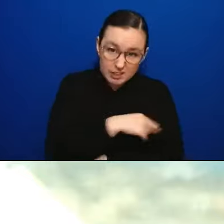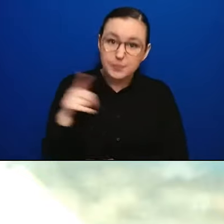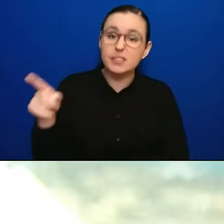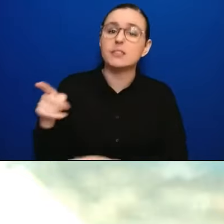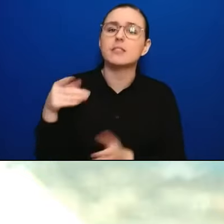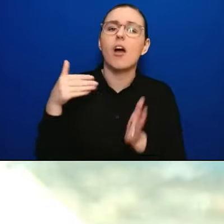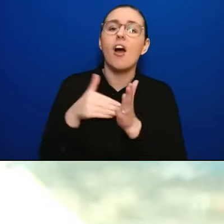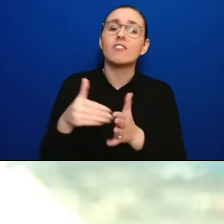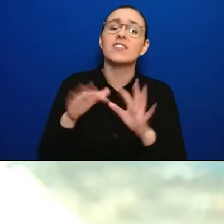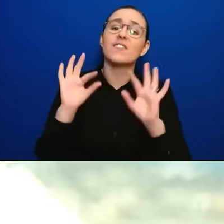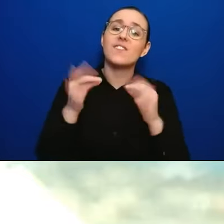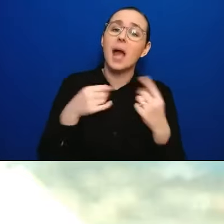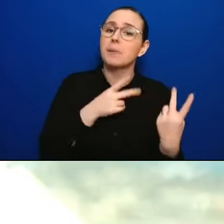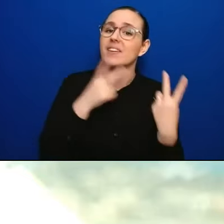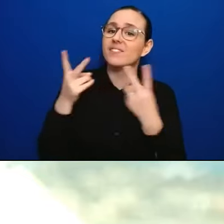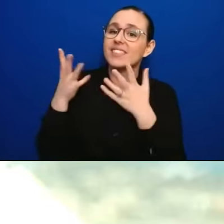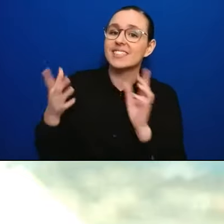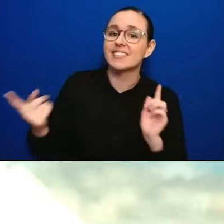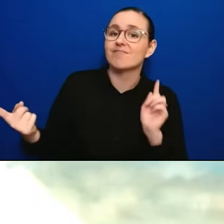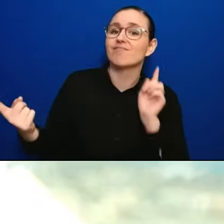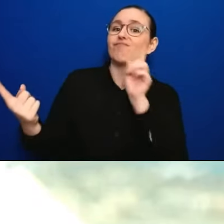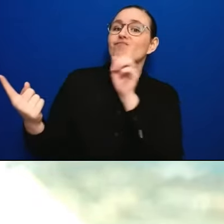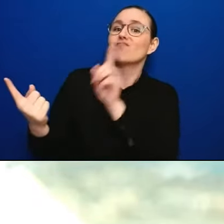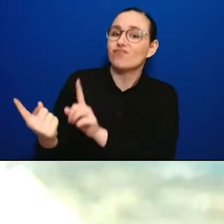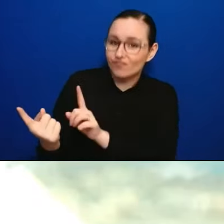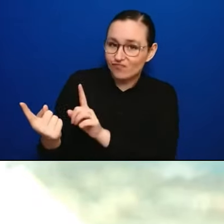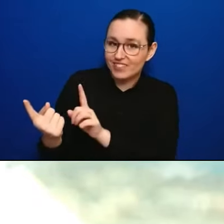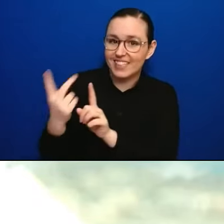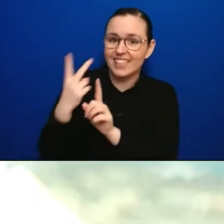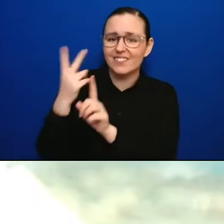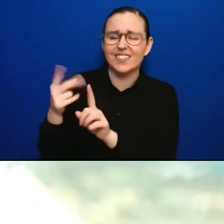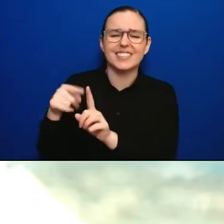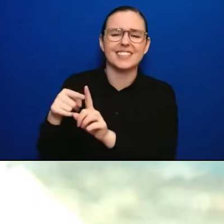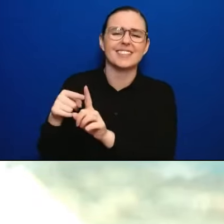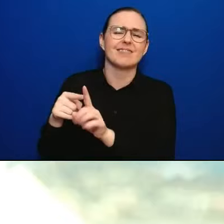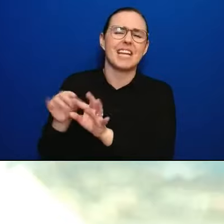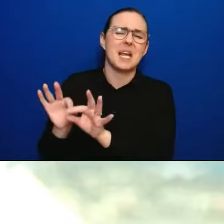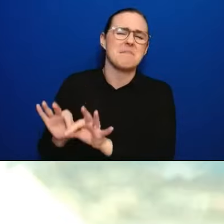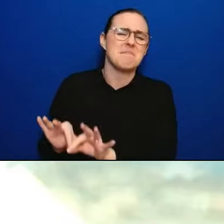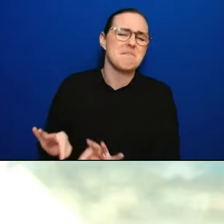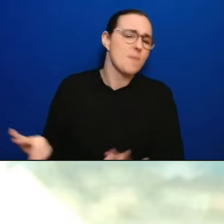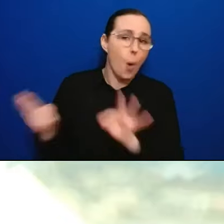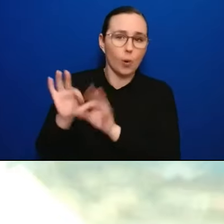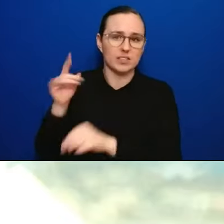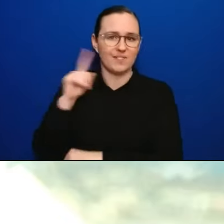COVID-19 pandemic in long-term care as we have just discussed and acute care is often